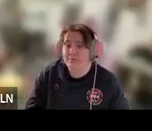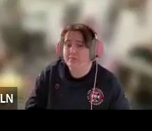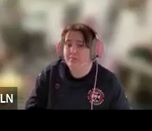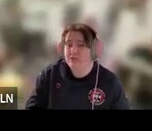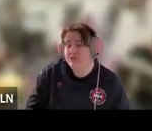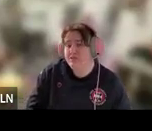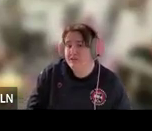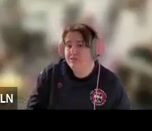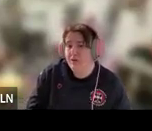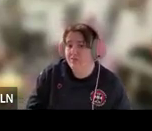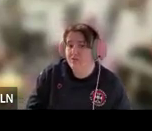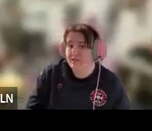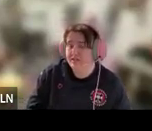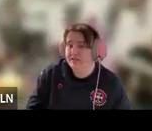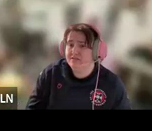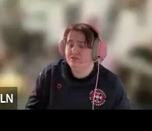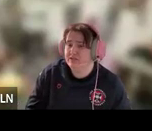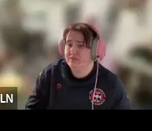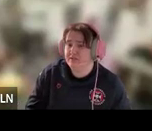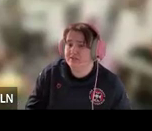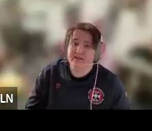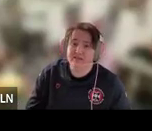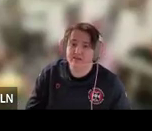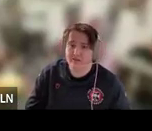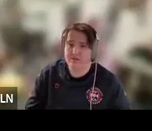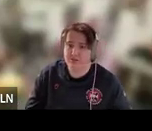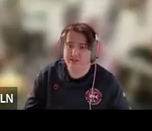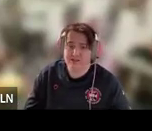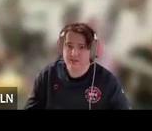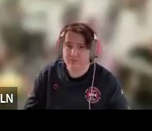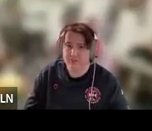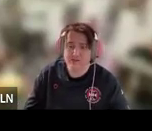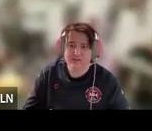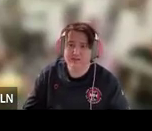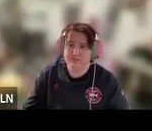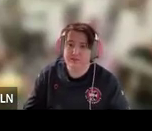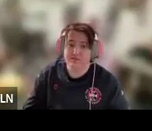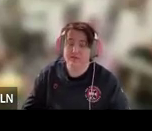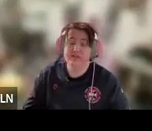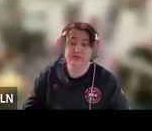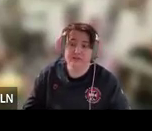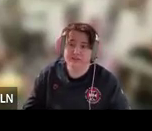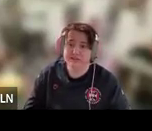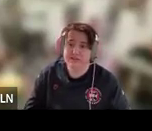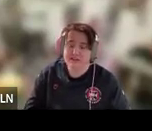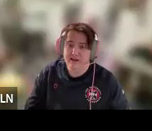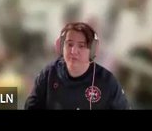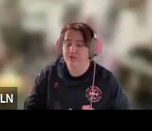Make sure you stay on top of your deadlines just because I think Chris mentioned this in terms of, like, that six month for legal reasons